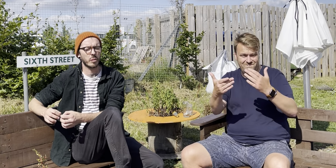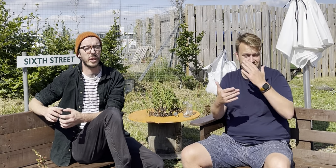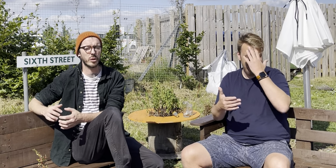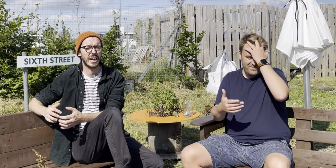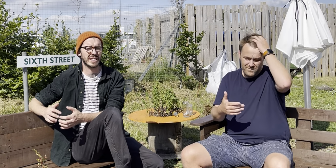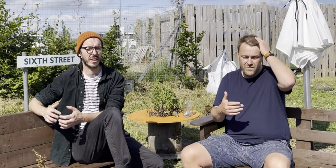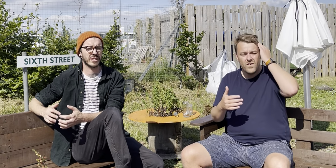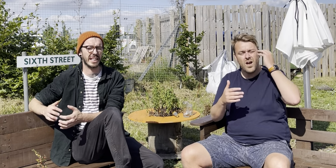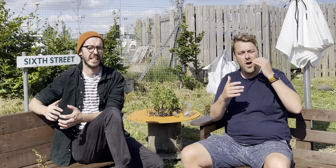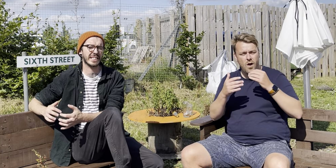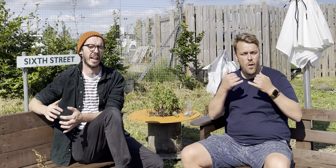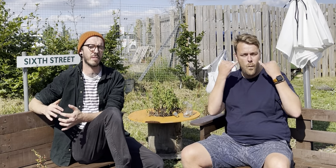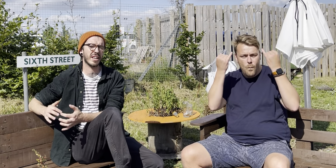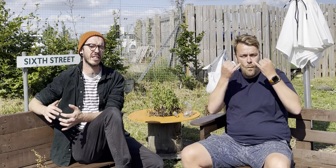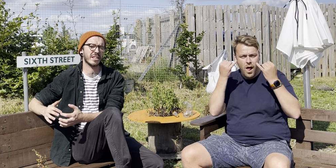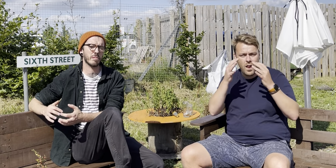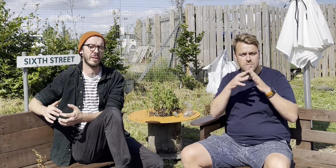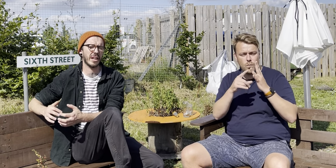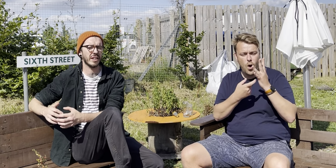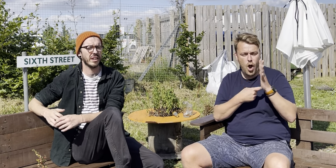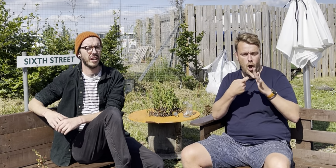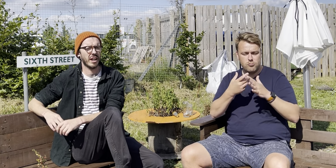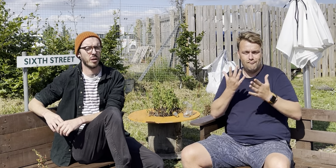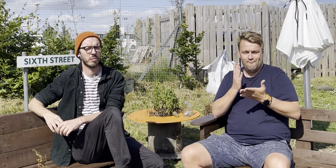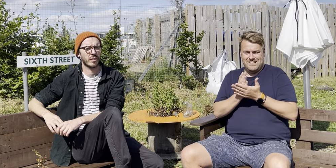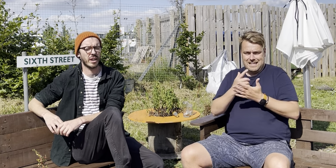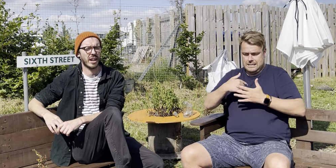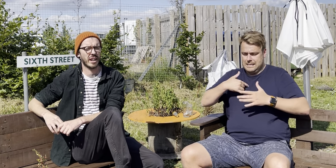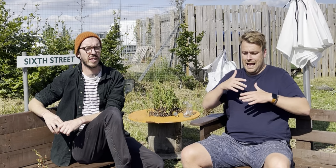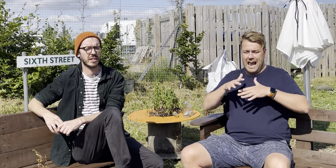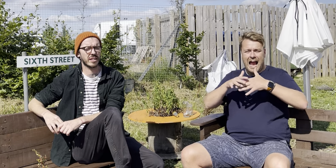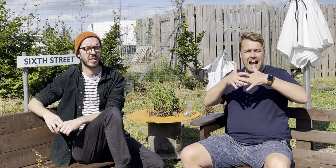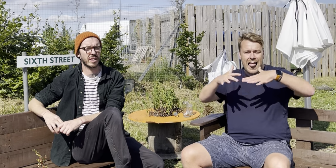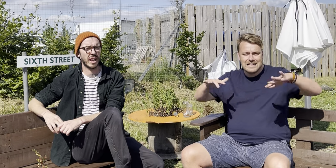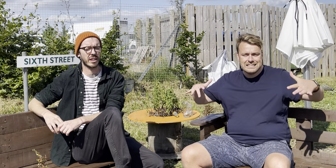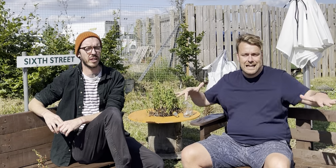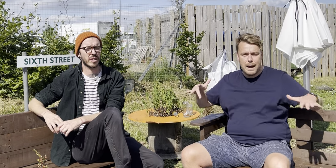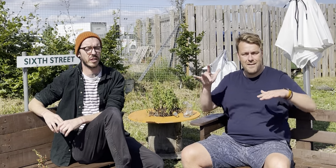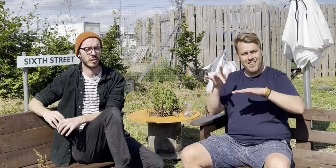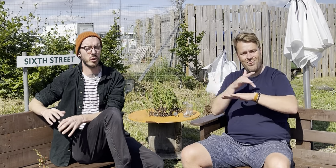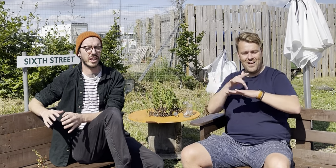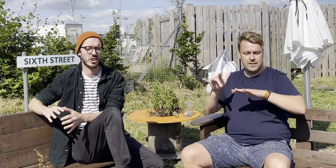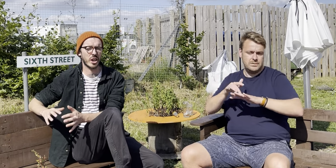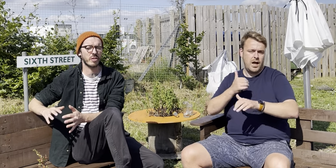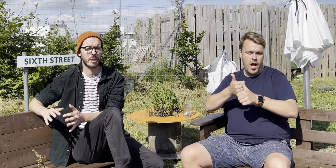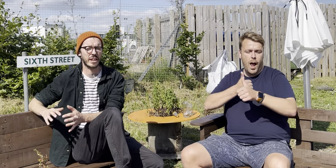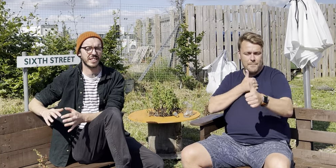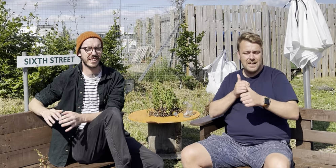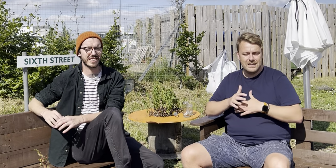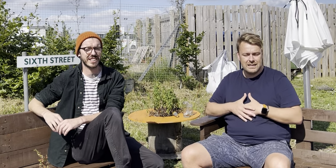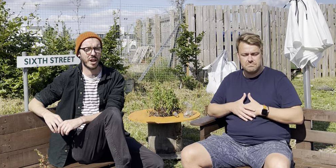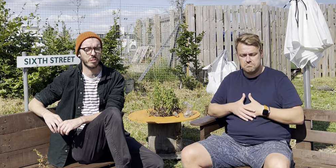we call ourselves a landscape theater company um and that what that generally means is